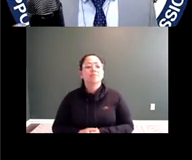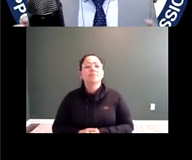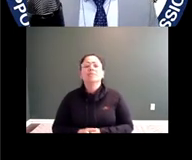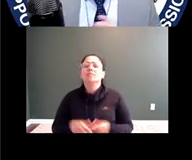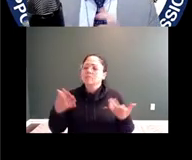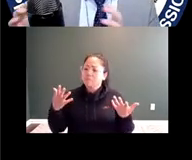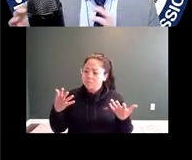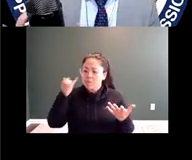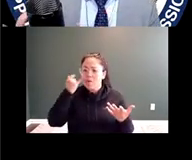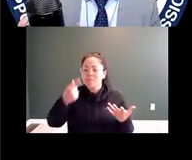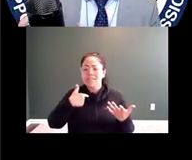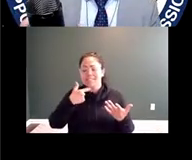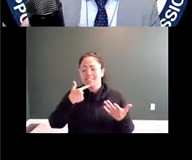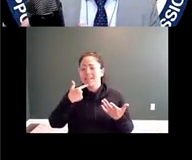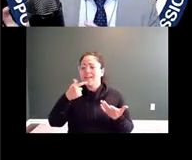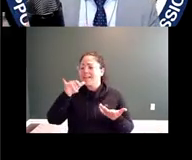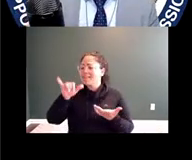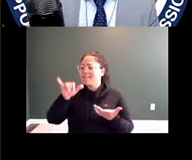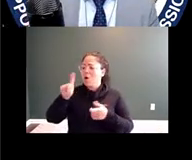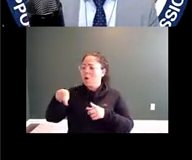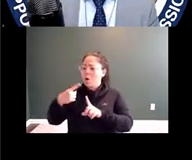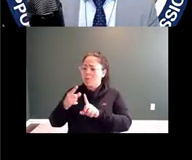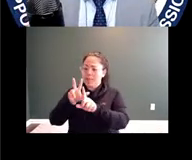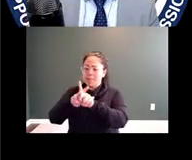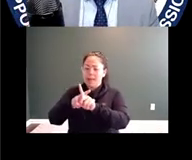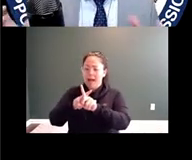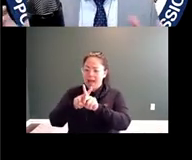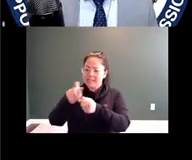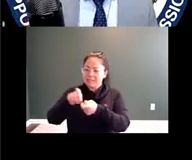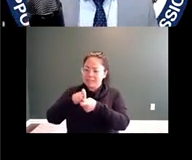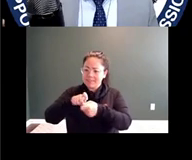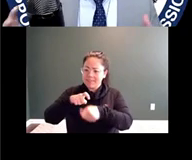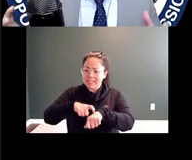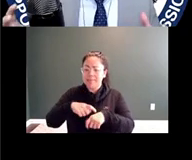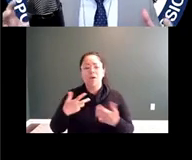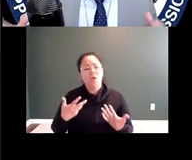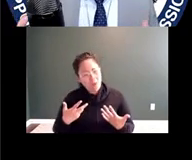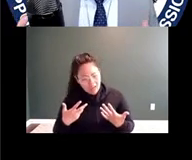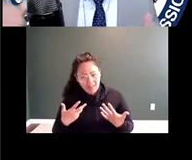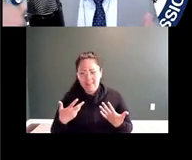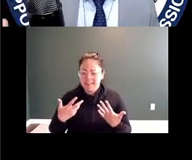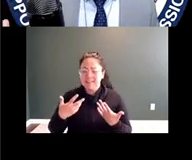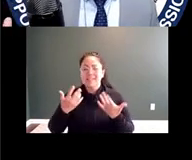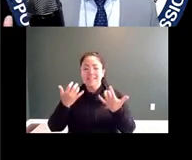and only applied at certain times? Okay? Well, now we're talking about a policy issue,